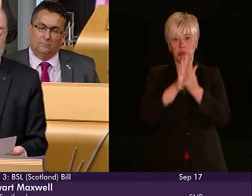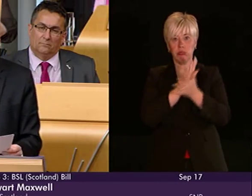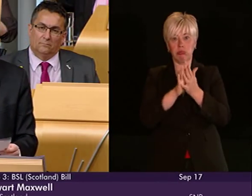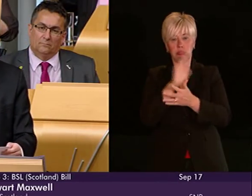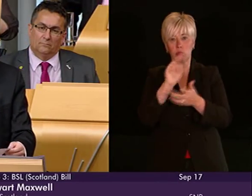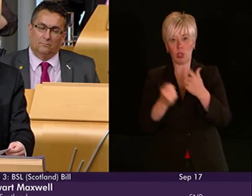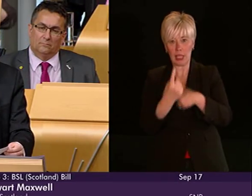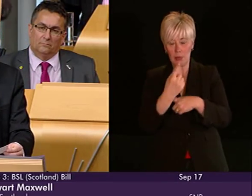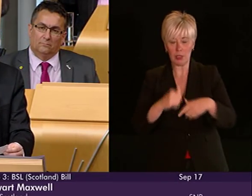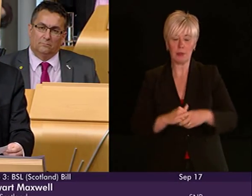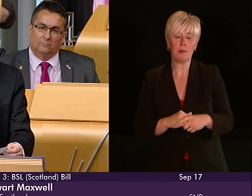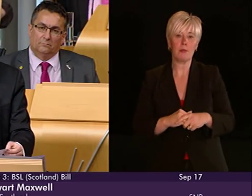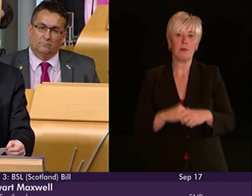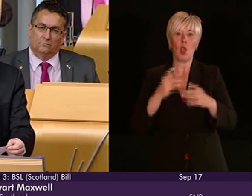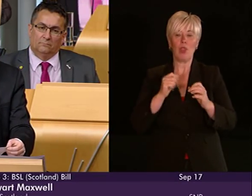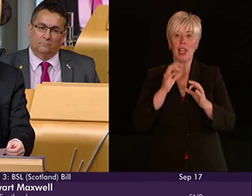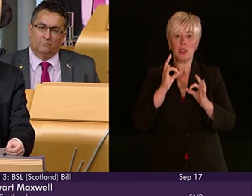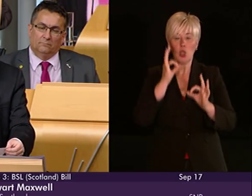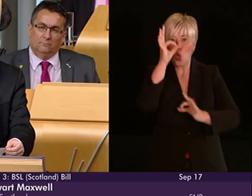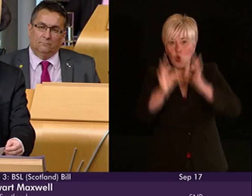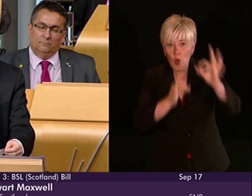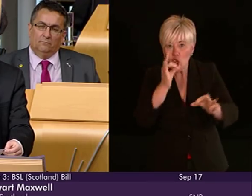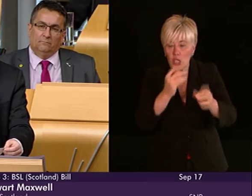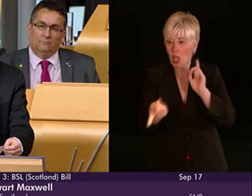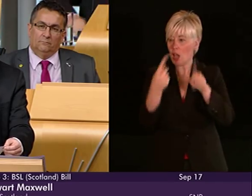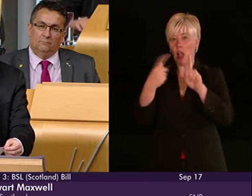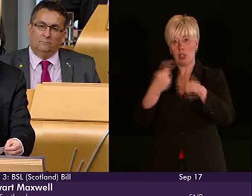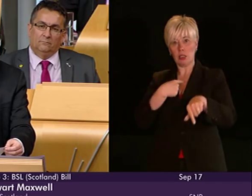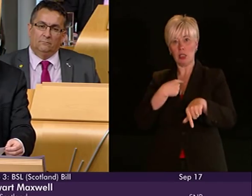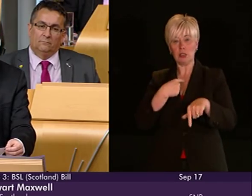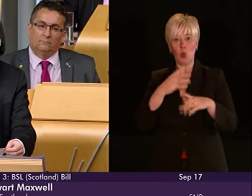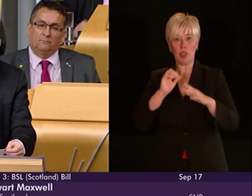a question-and-answer session involving some BSL users who had given evidence to